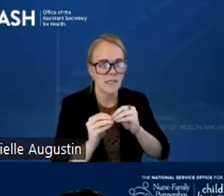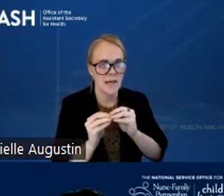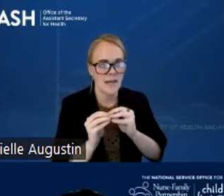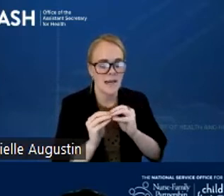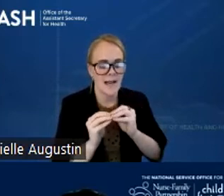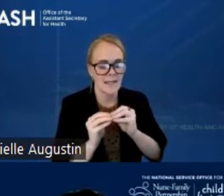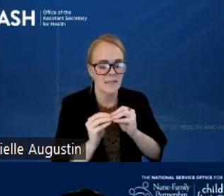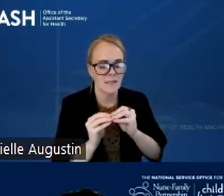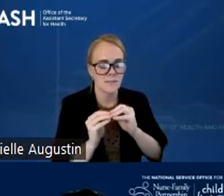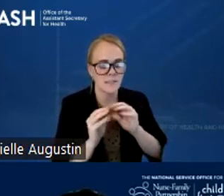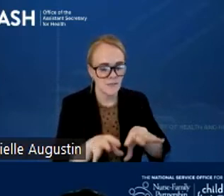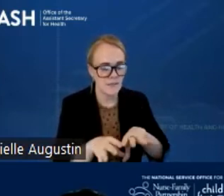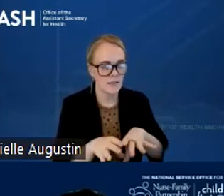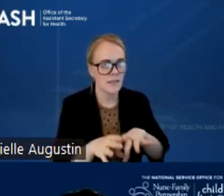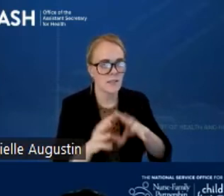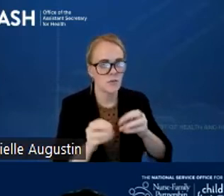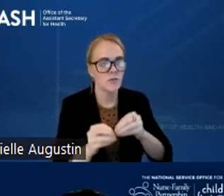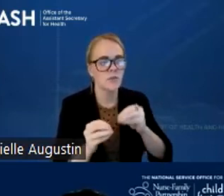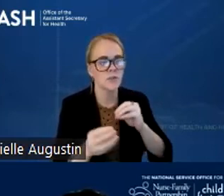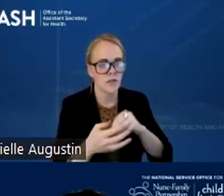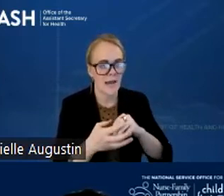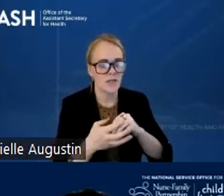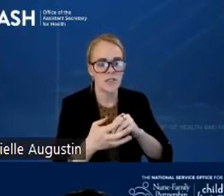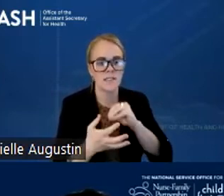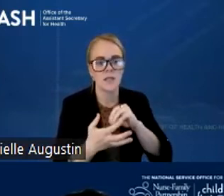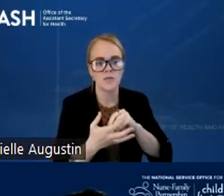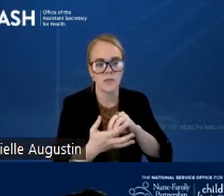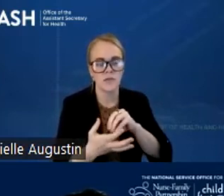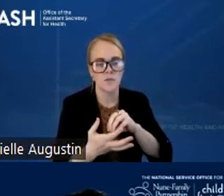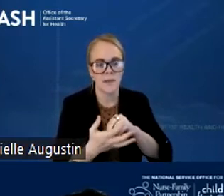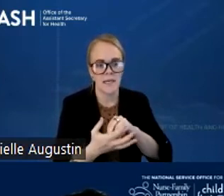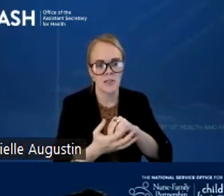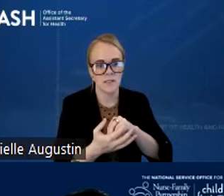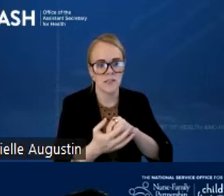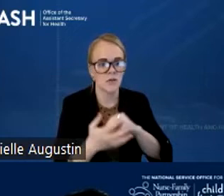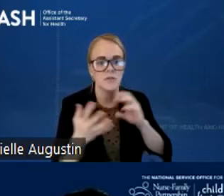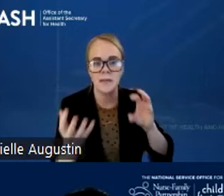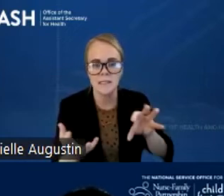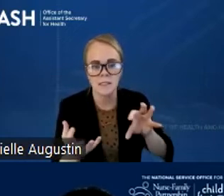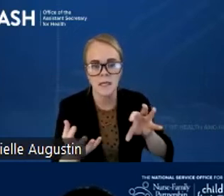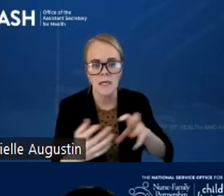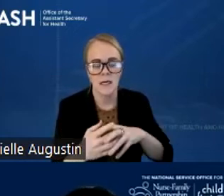into that and ask specifically tools or strategies that you've used with patients. And so if it makes